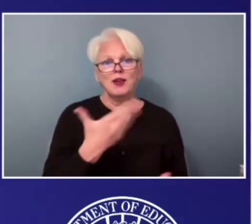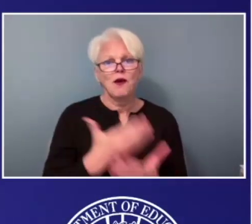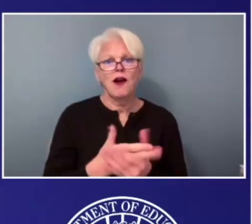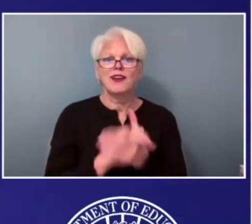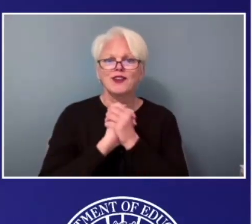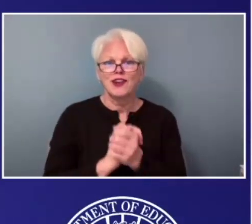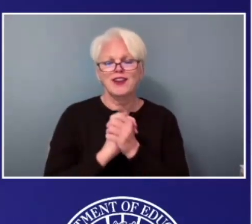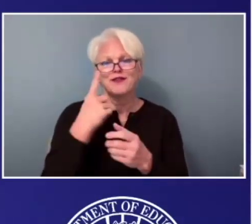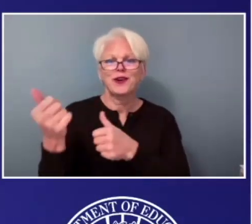on consensus.